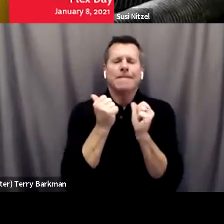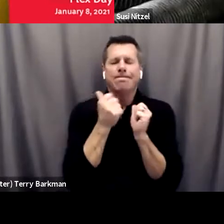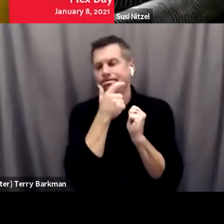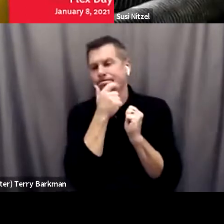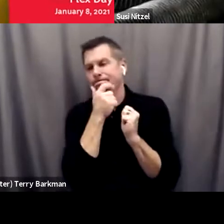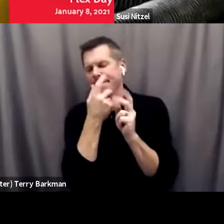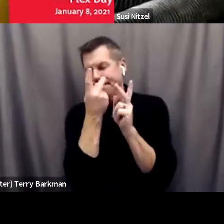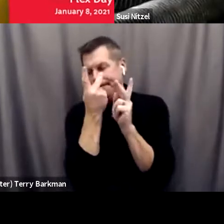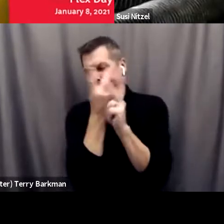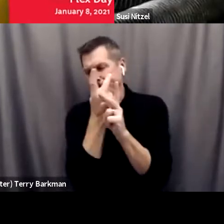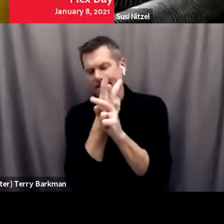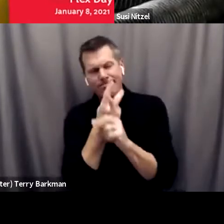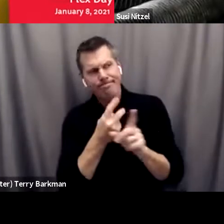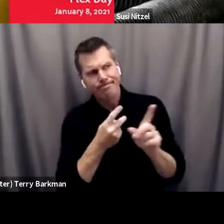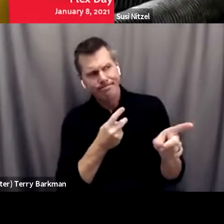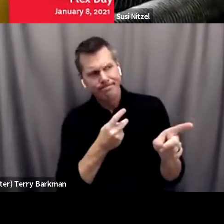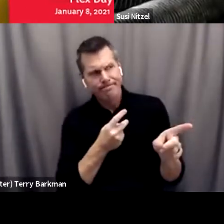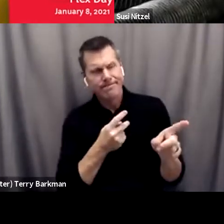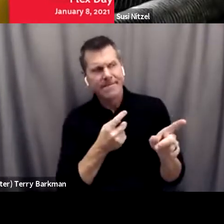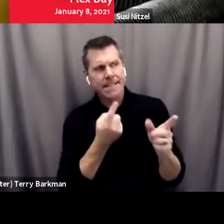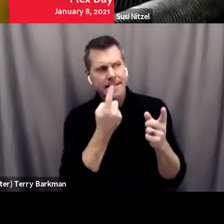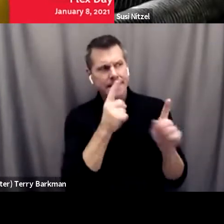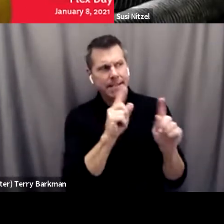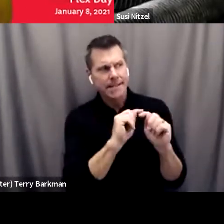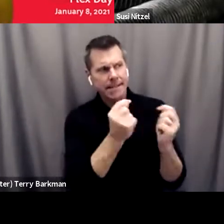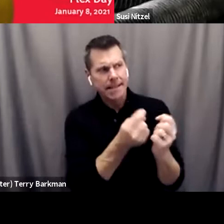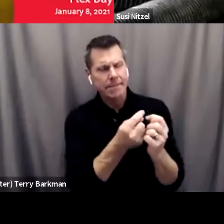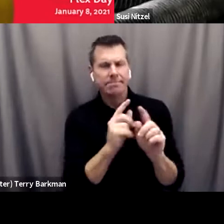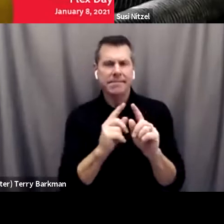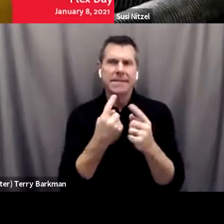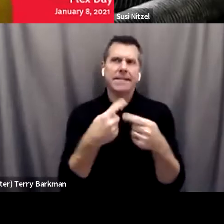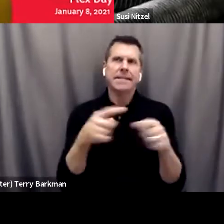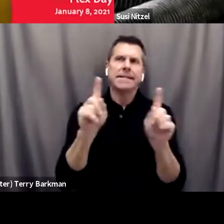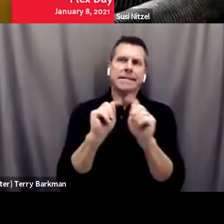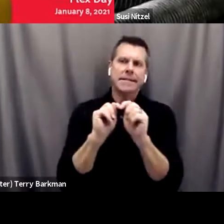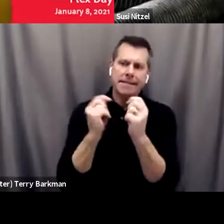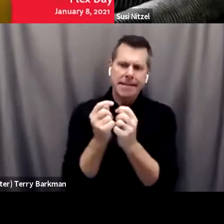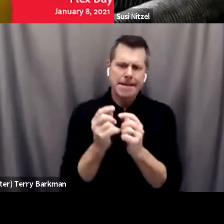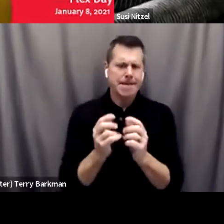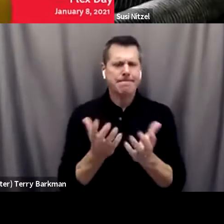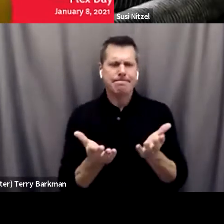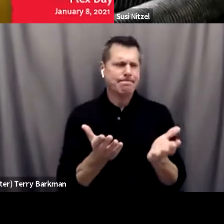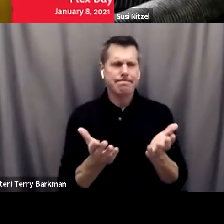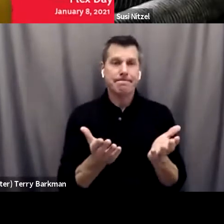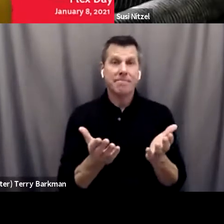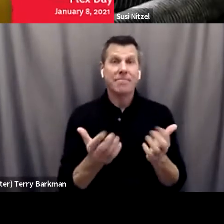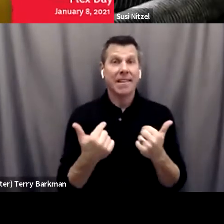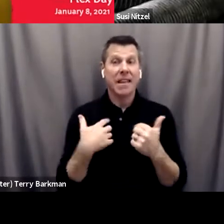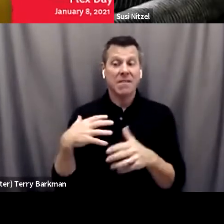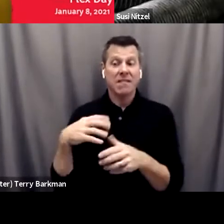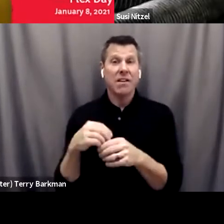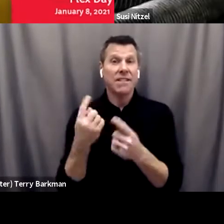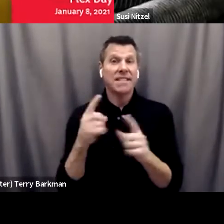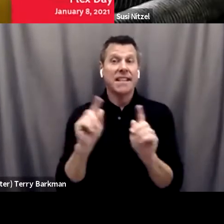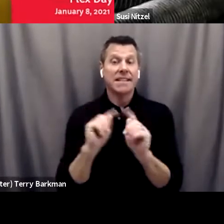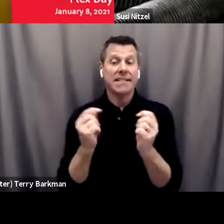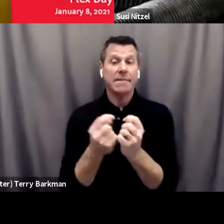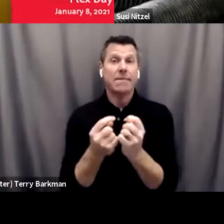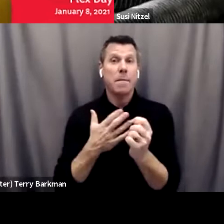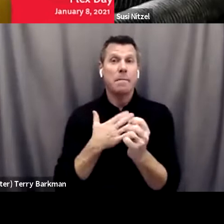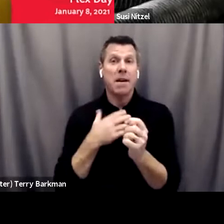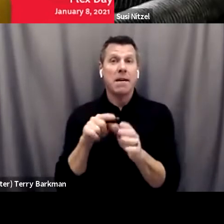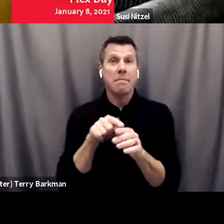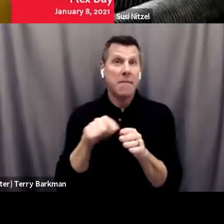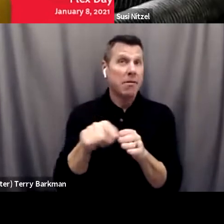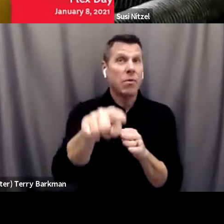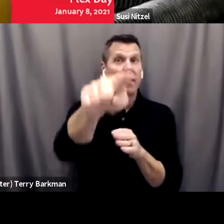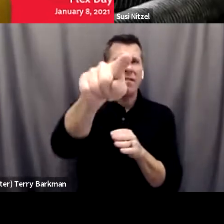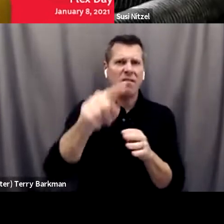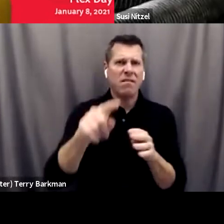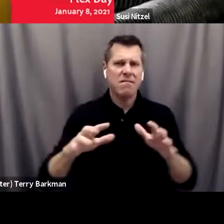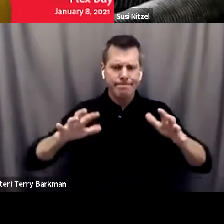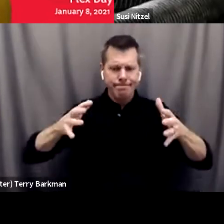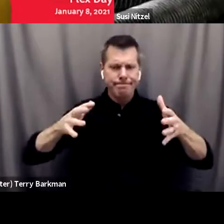what the students success teams are going to look like. I've been part of the success team for my pathway. And one thing I'd like to see